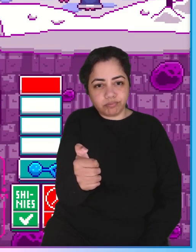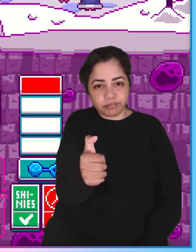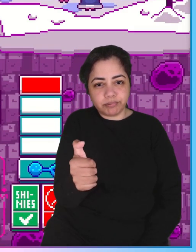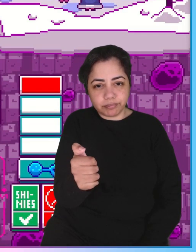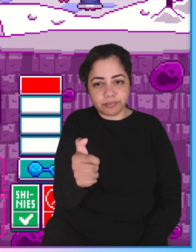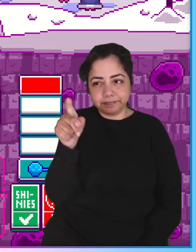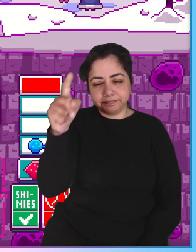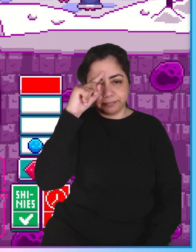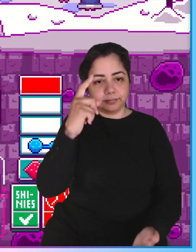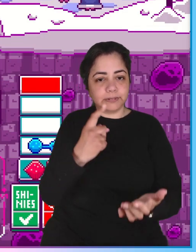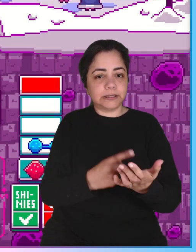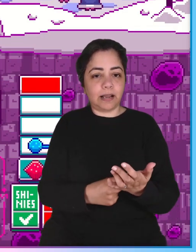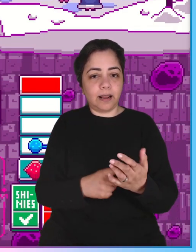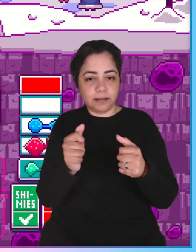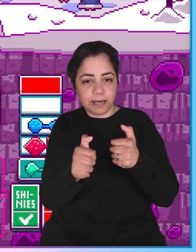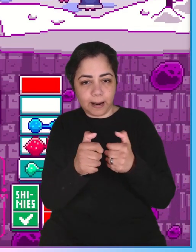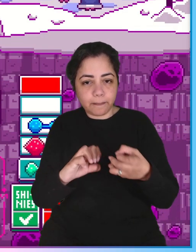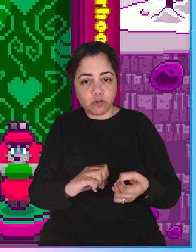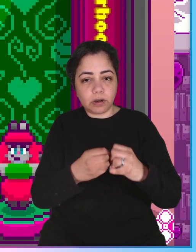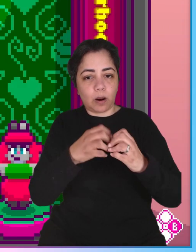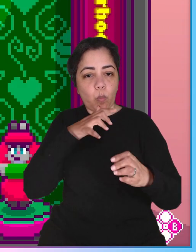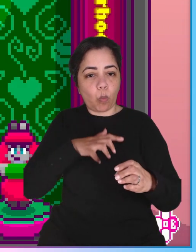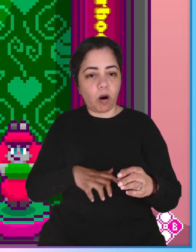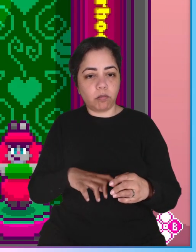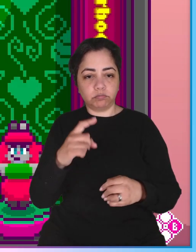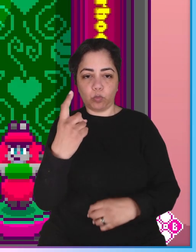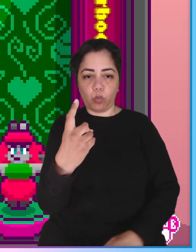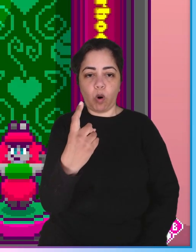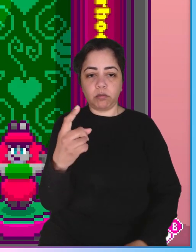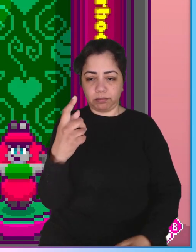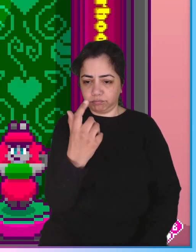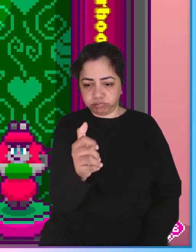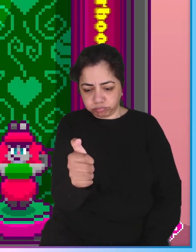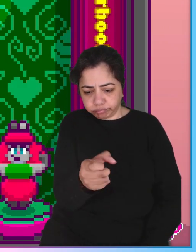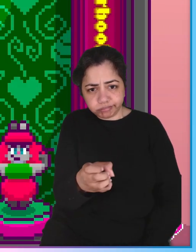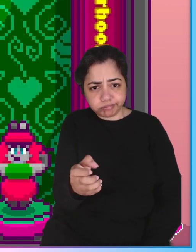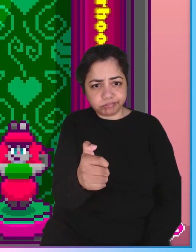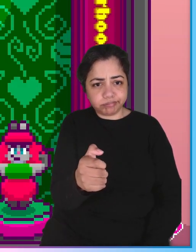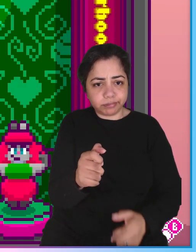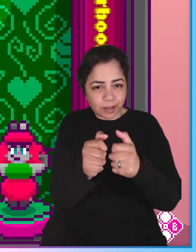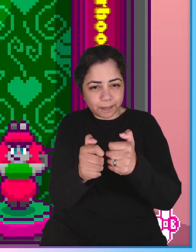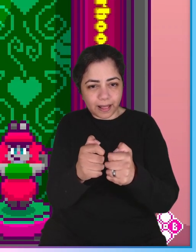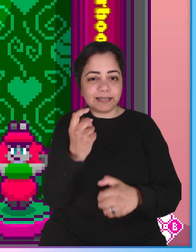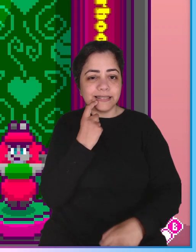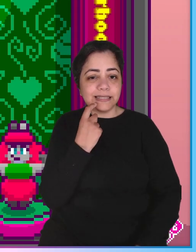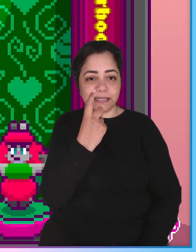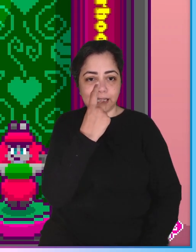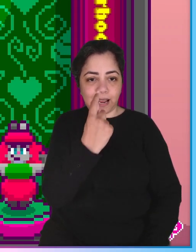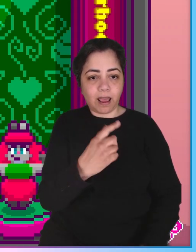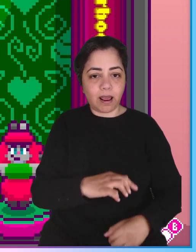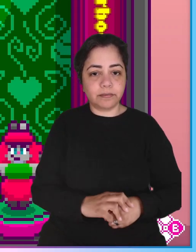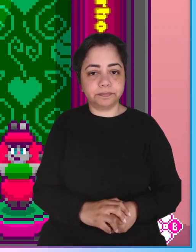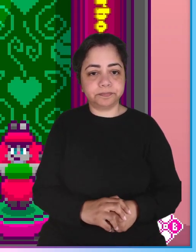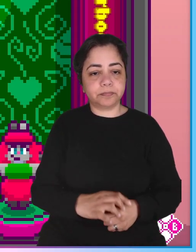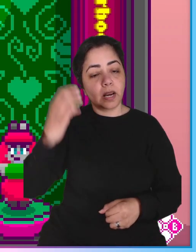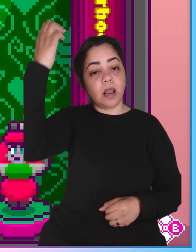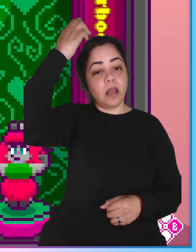Sometimes folks just want to chill and not have to think about what they’re doing. Action Bunny Mode allows players to do just that.